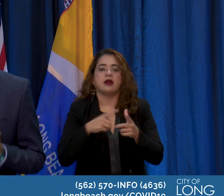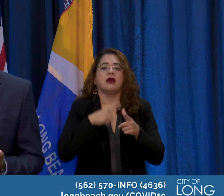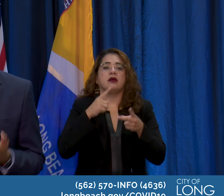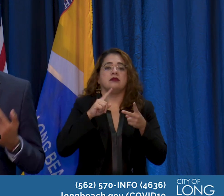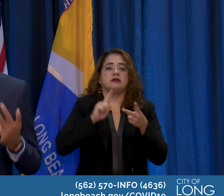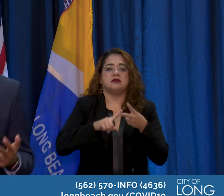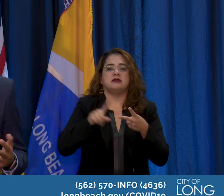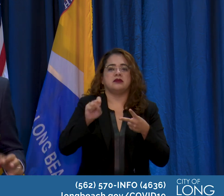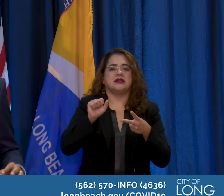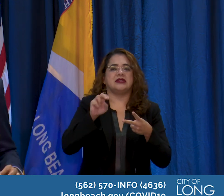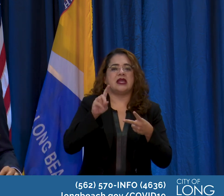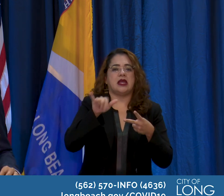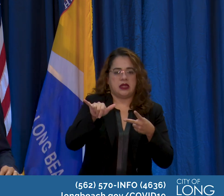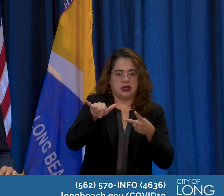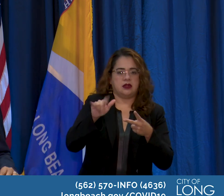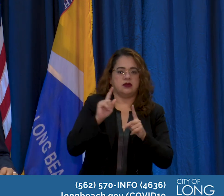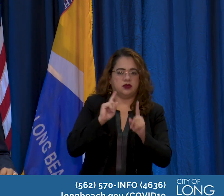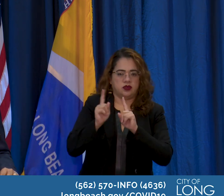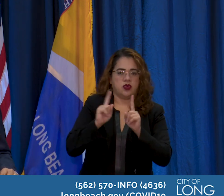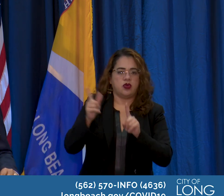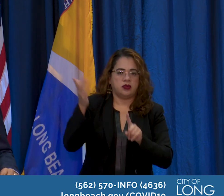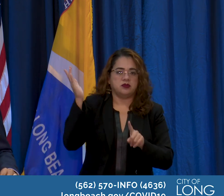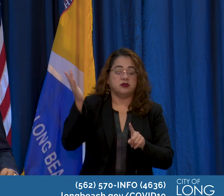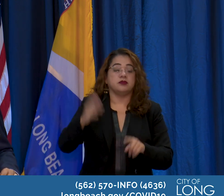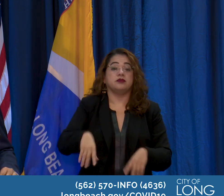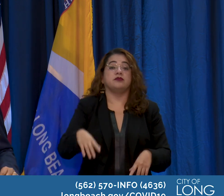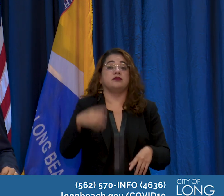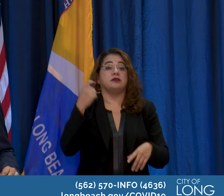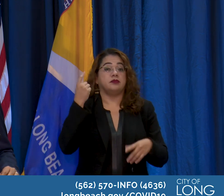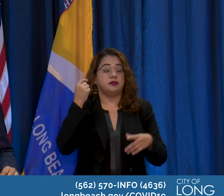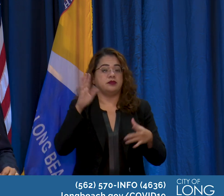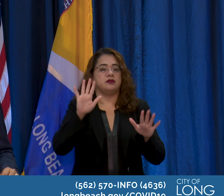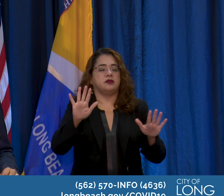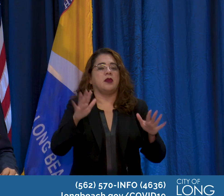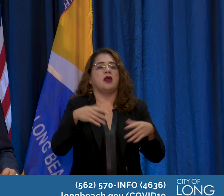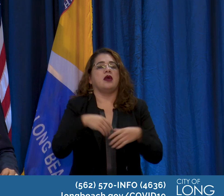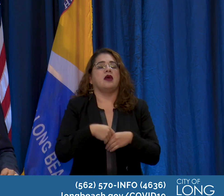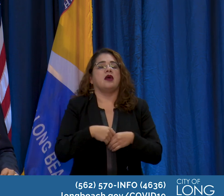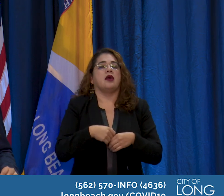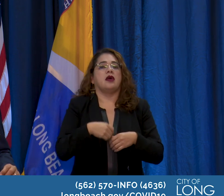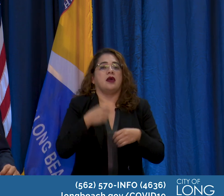I want to just first say, broadly speaking, I think everyone is probably reading right